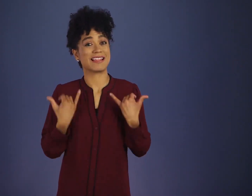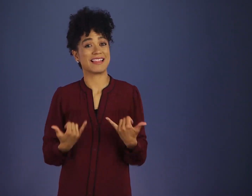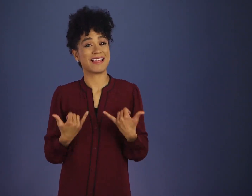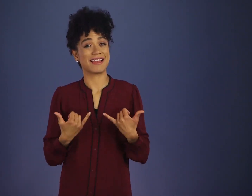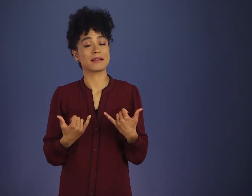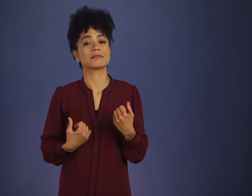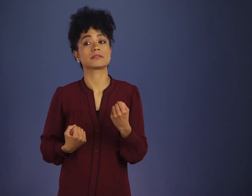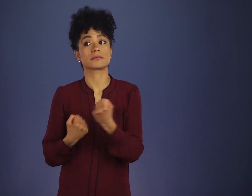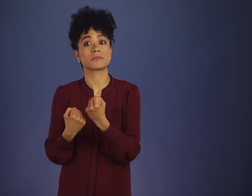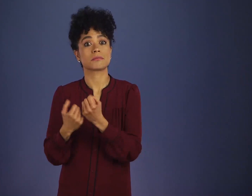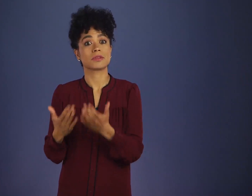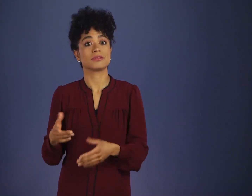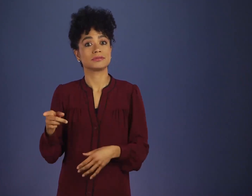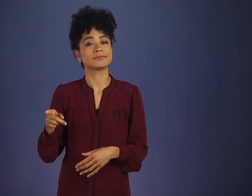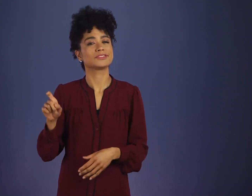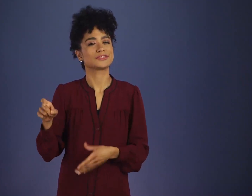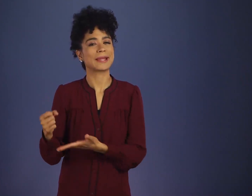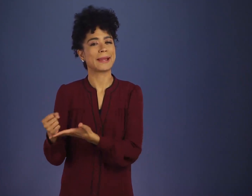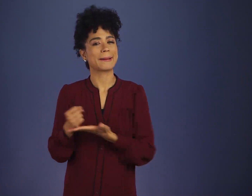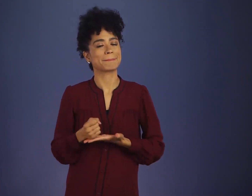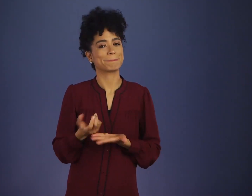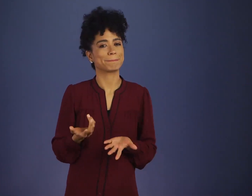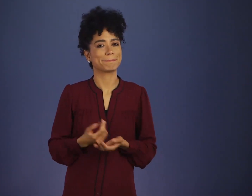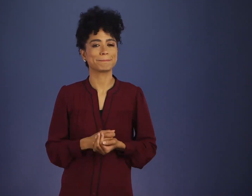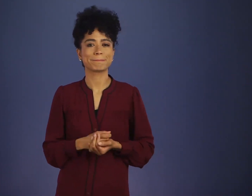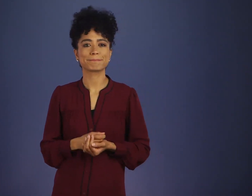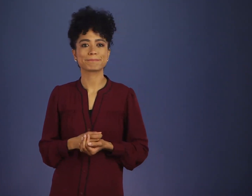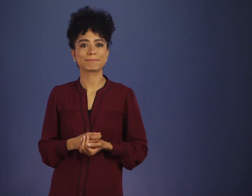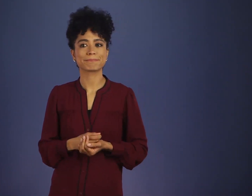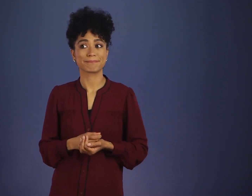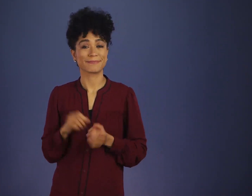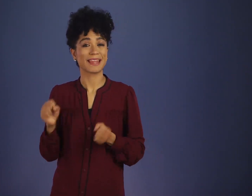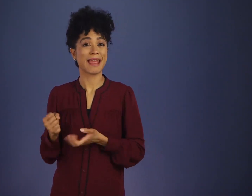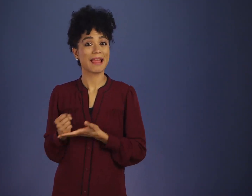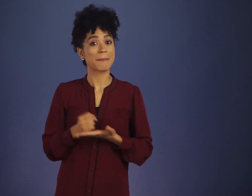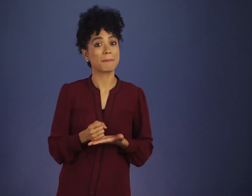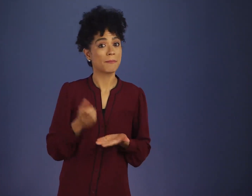At this stage of the inventory proceedings, our sponsors come to the rescue.